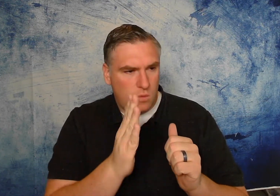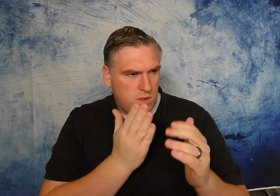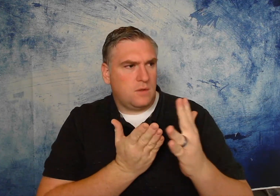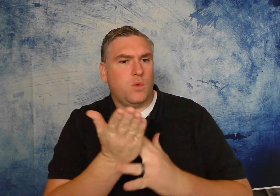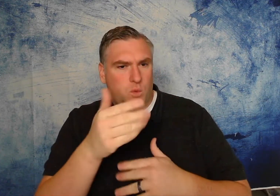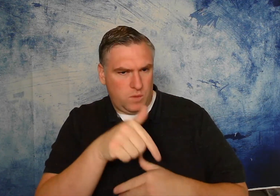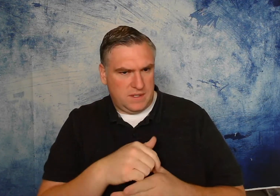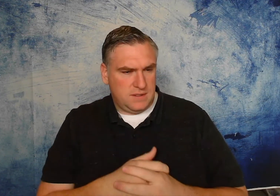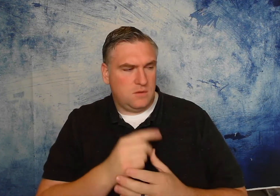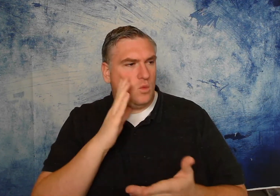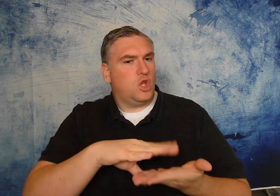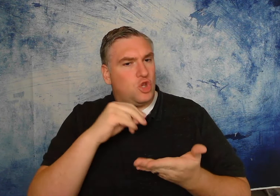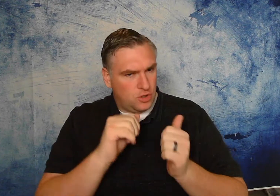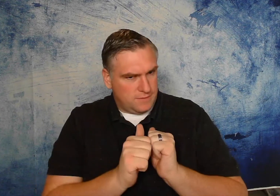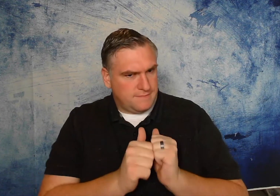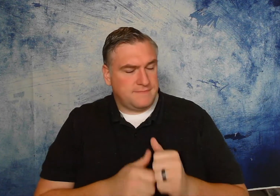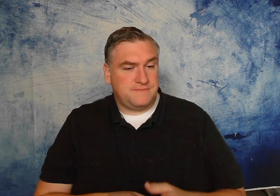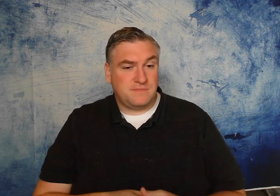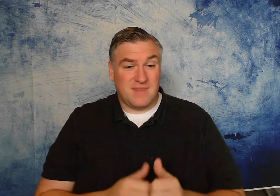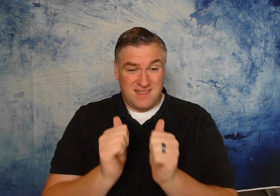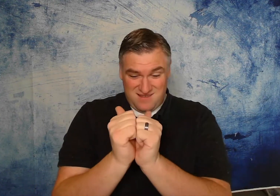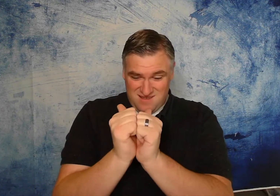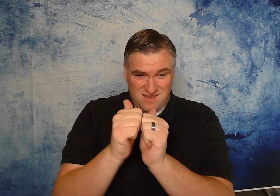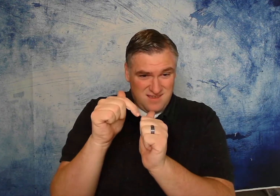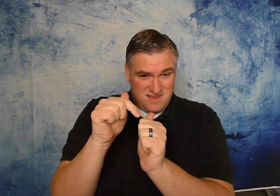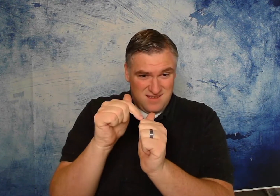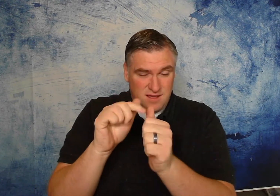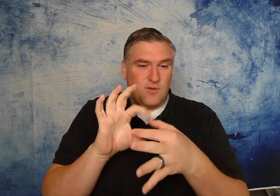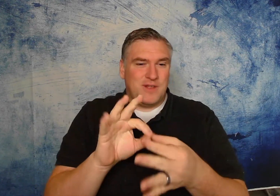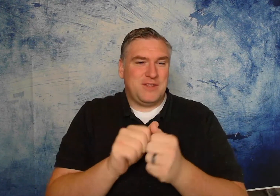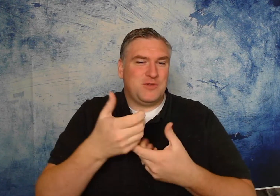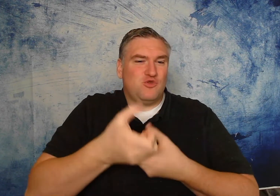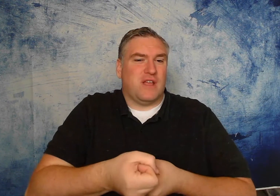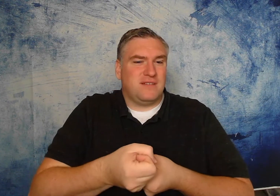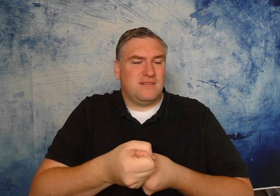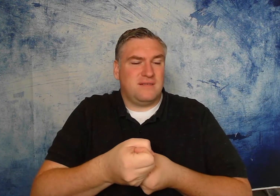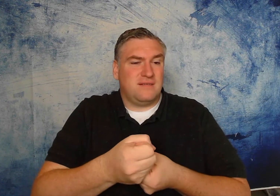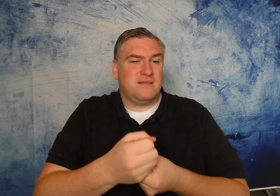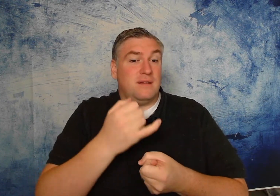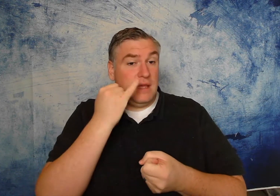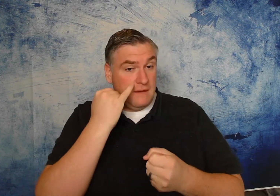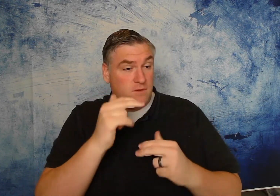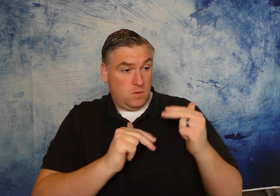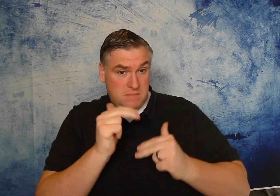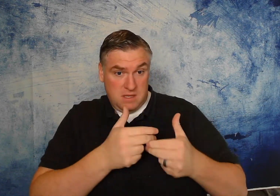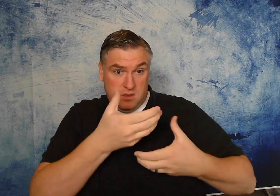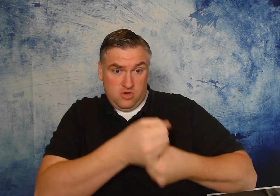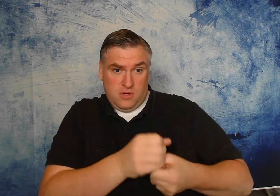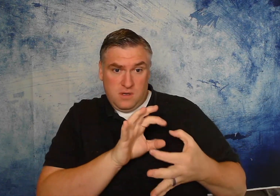together will get through this; we'll learn how." That "together" is part of that relationship of